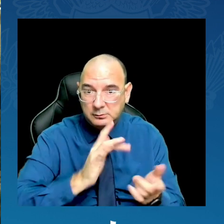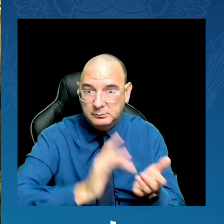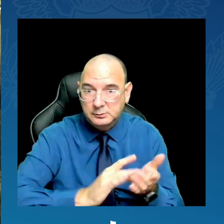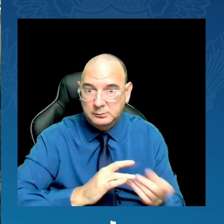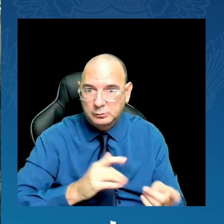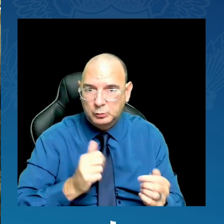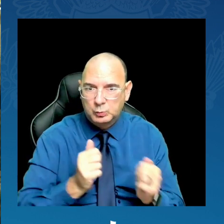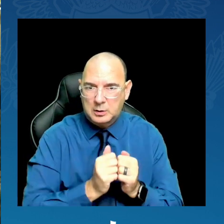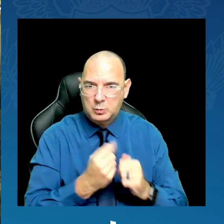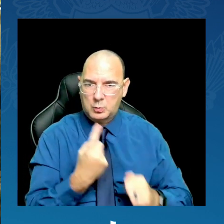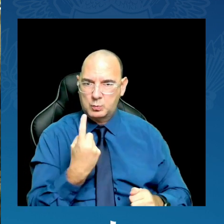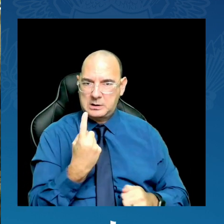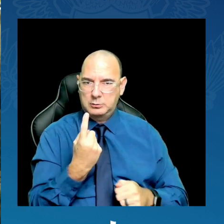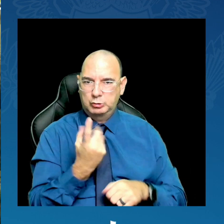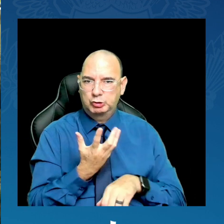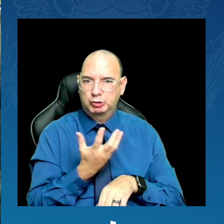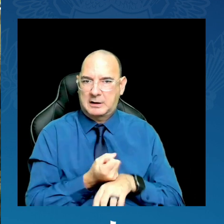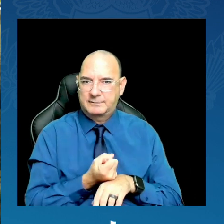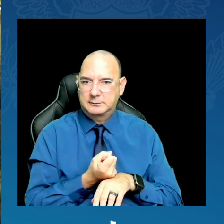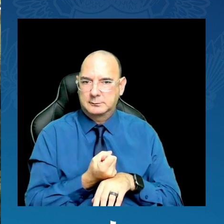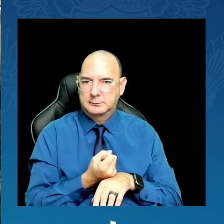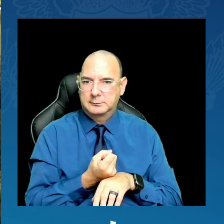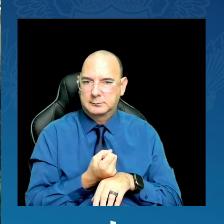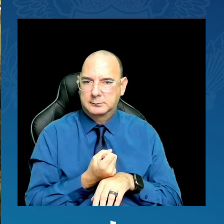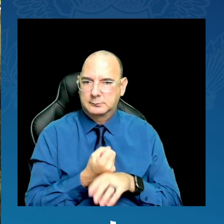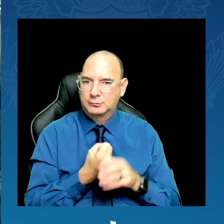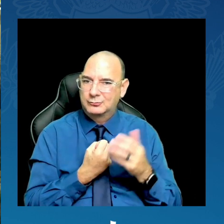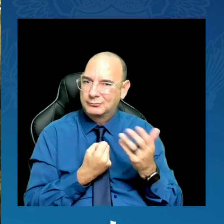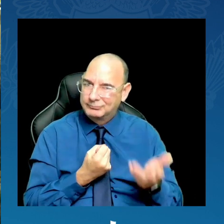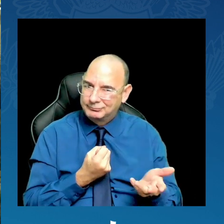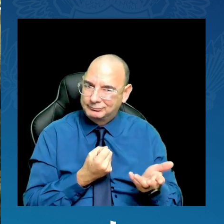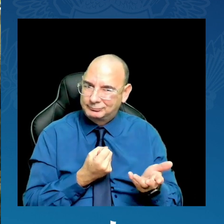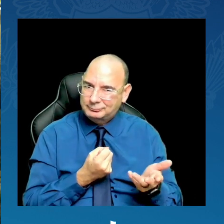What they have learned is making it in zero-G.